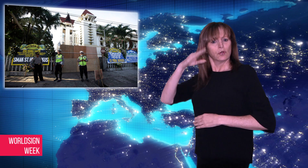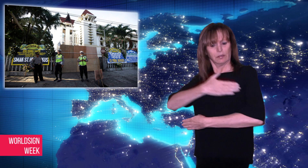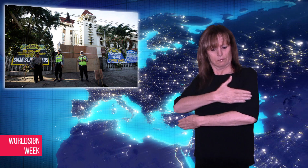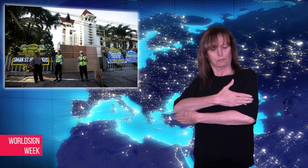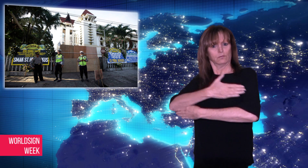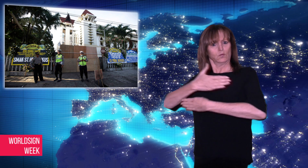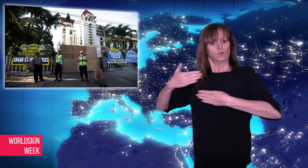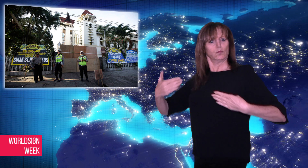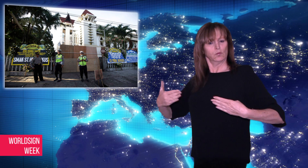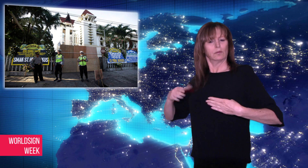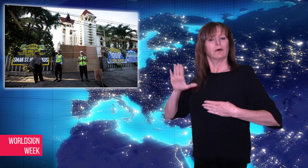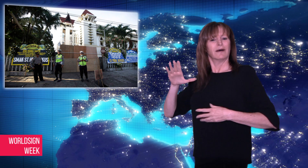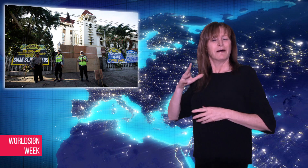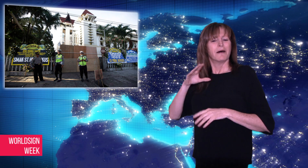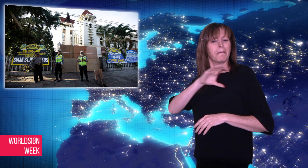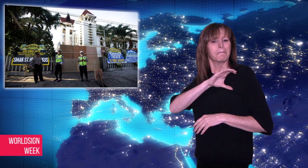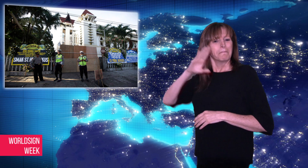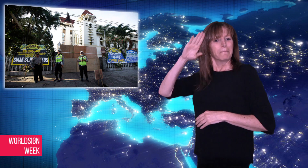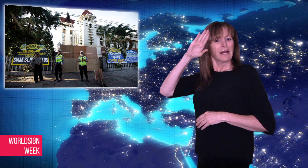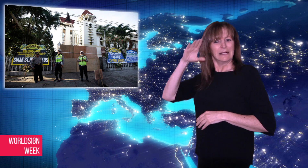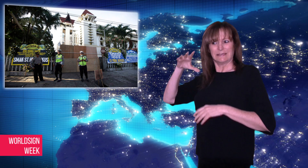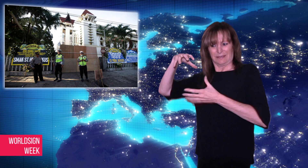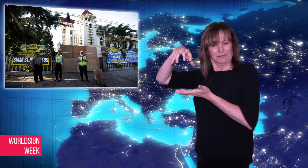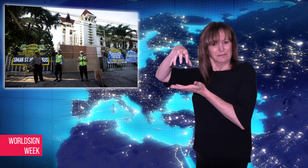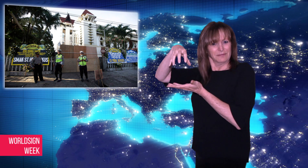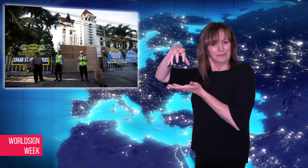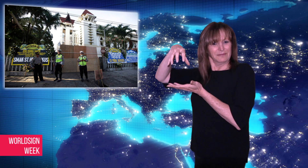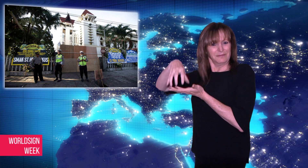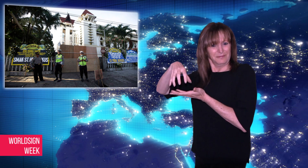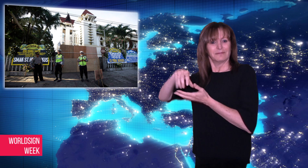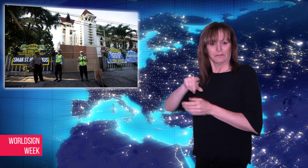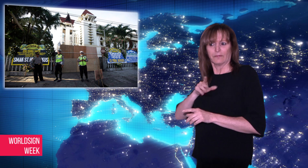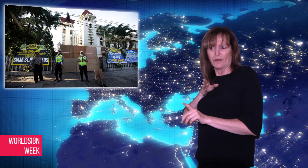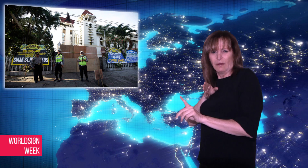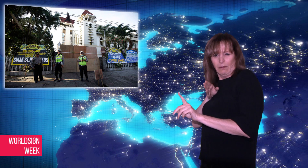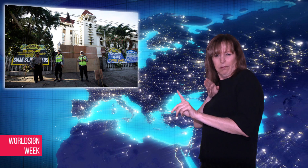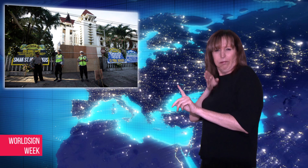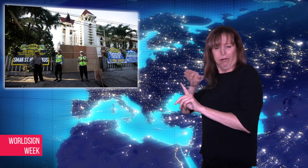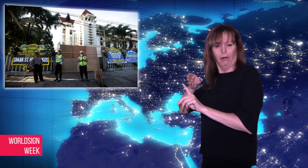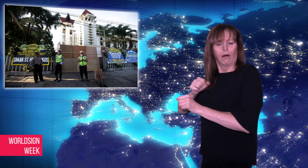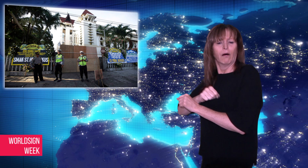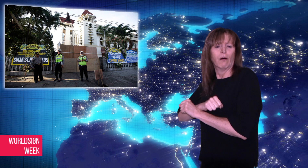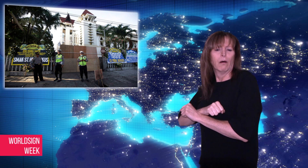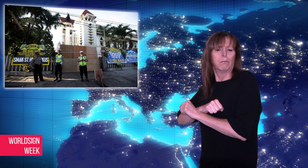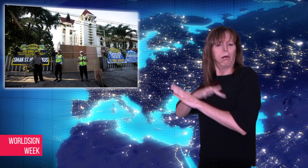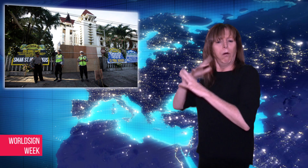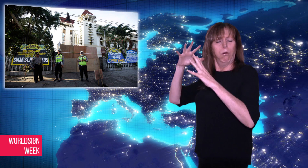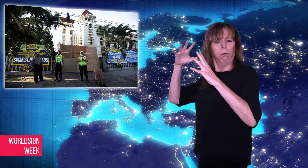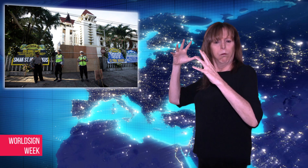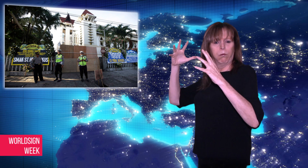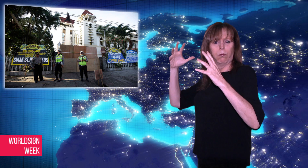checkpoint outside of the police headquarters and set off an